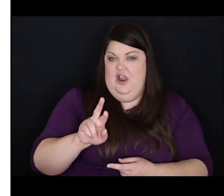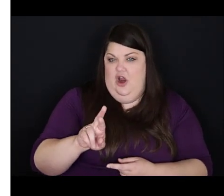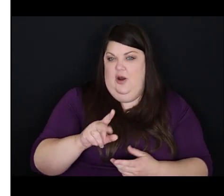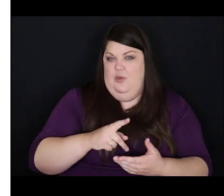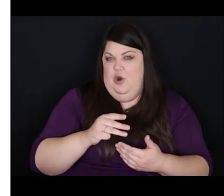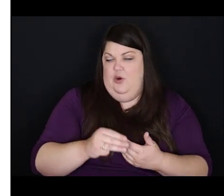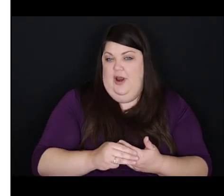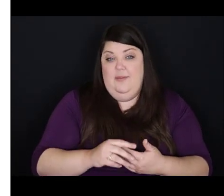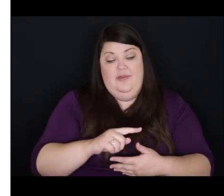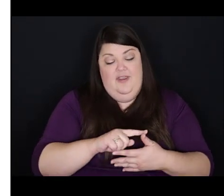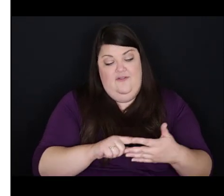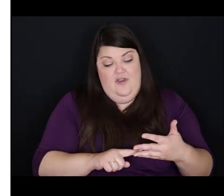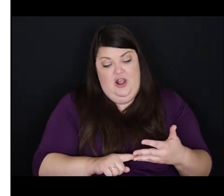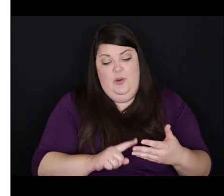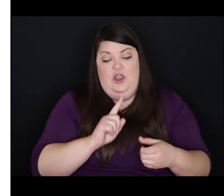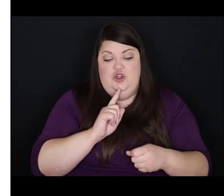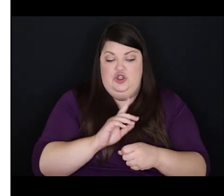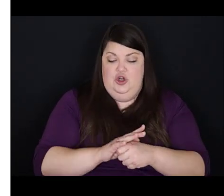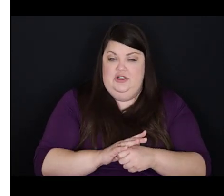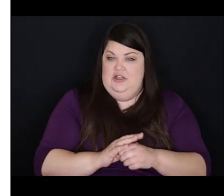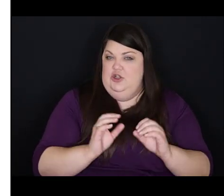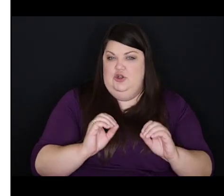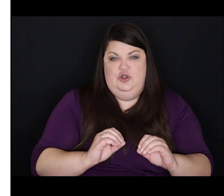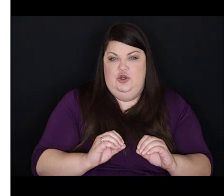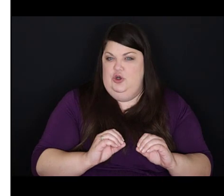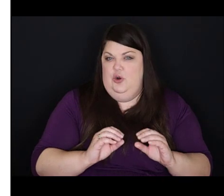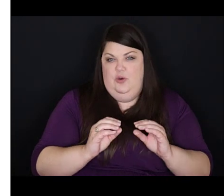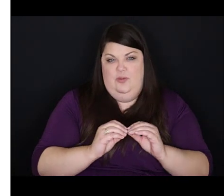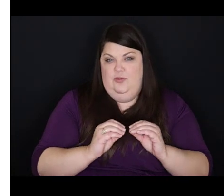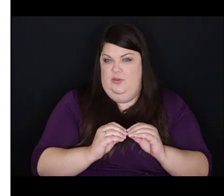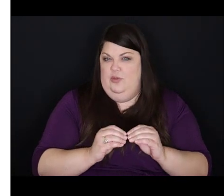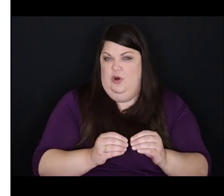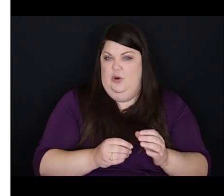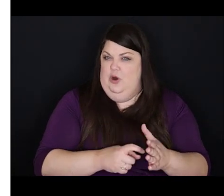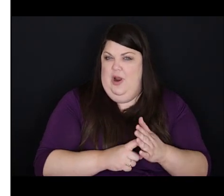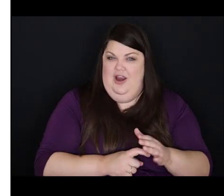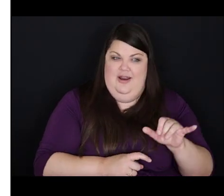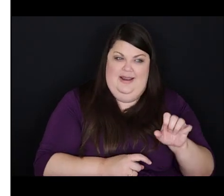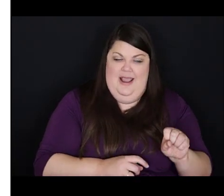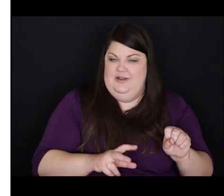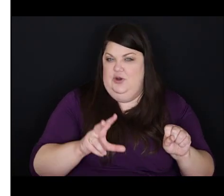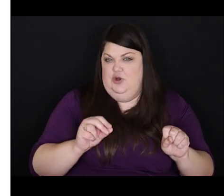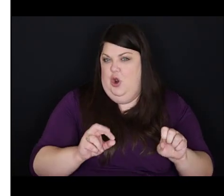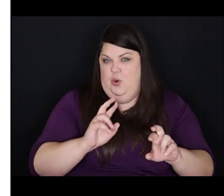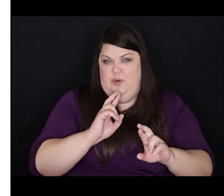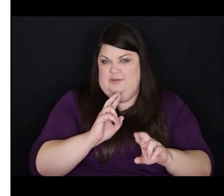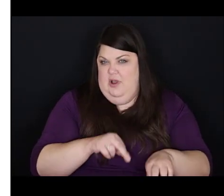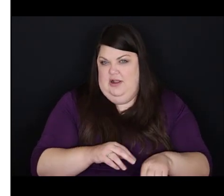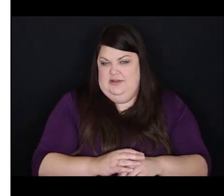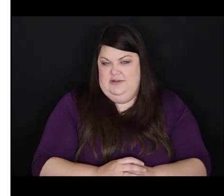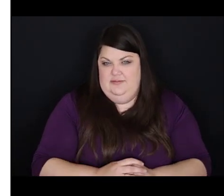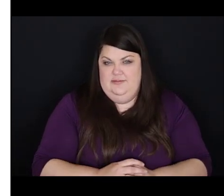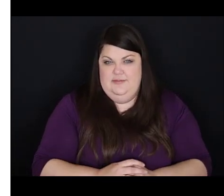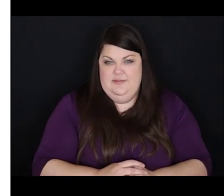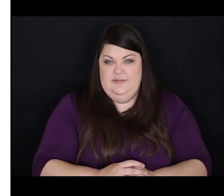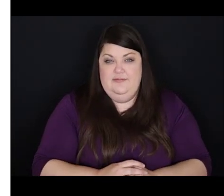The following Assurances no longer require a “Yes or No” response— Assurance 3(b):